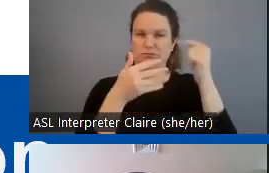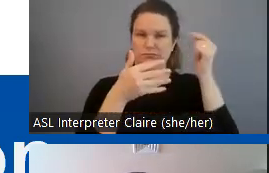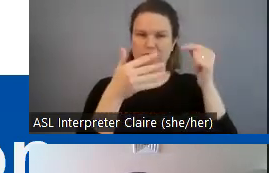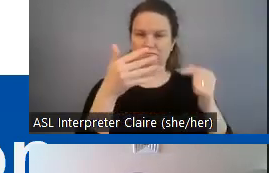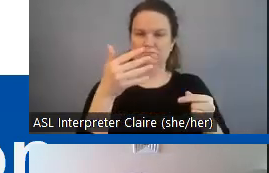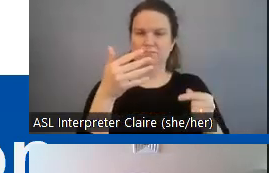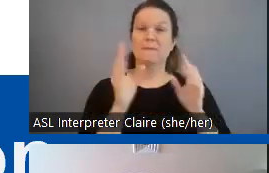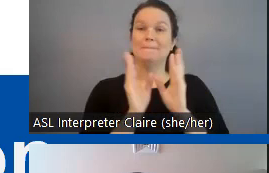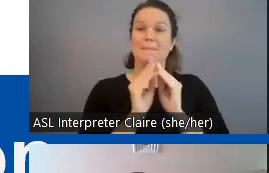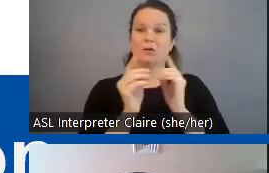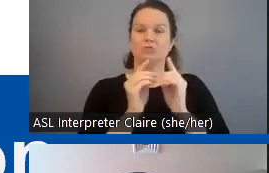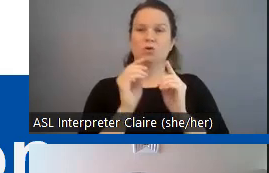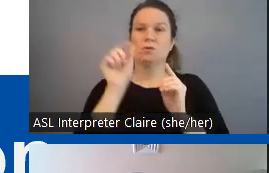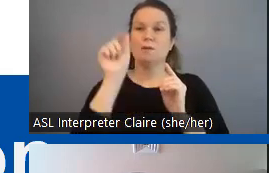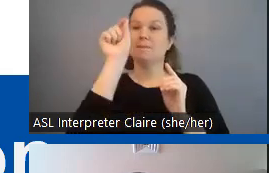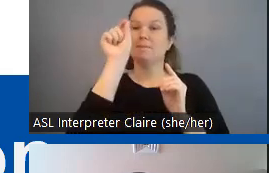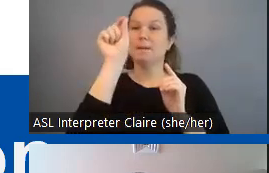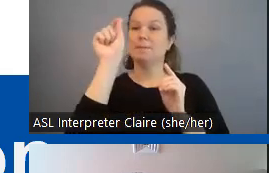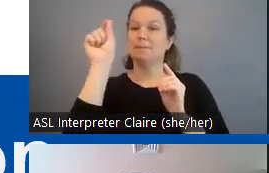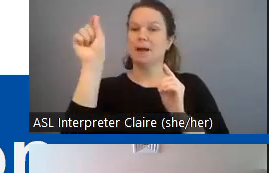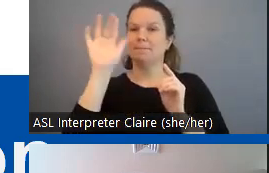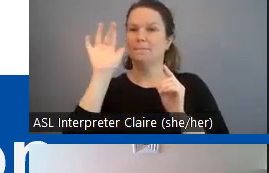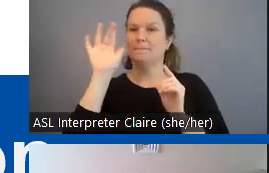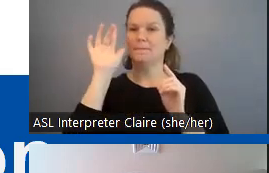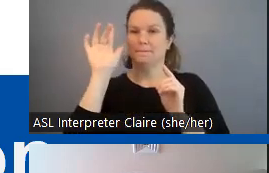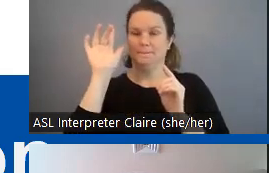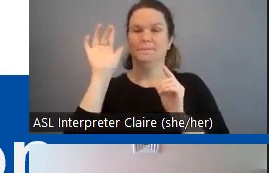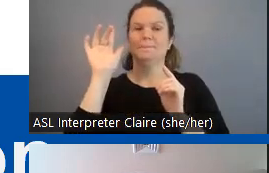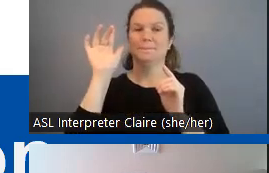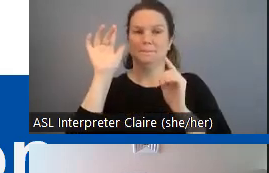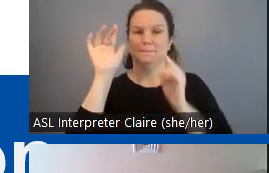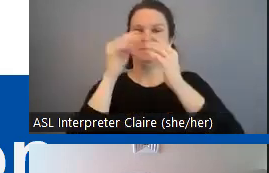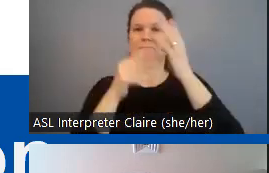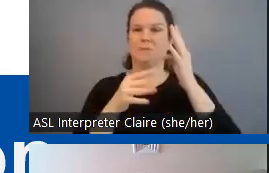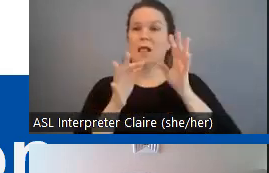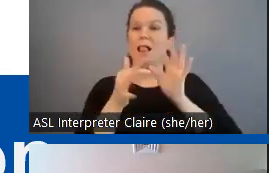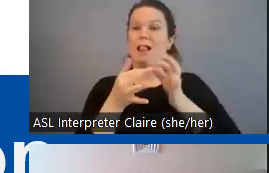tap the ellipses, it looks like three small dots. Then tap "Language